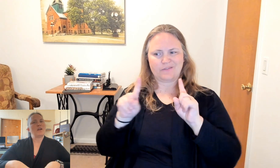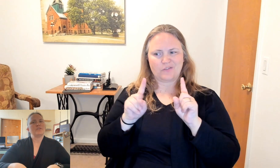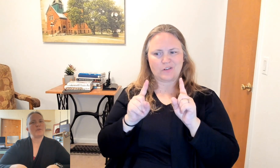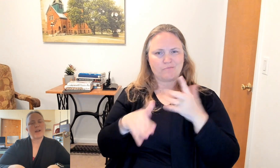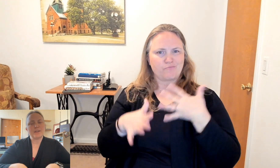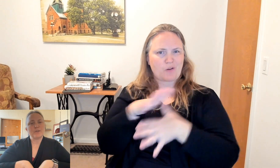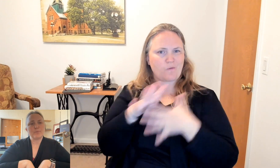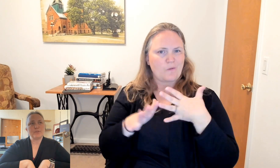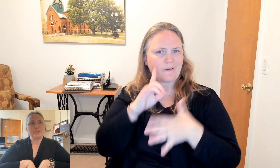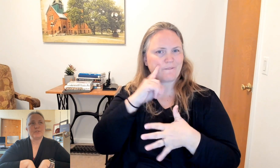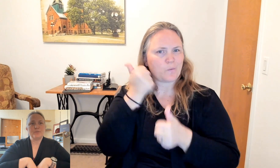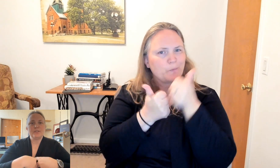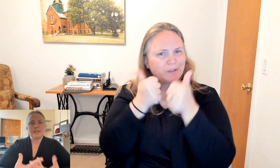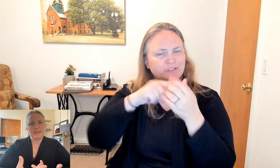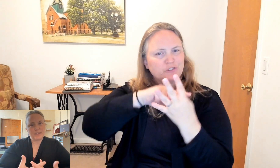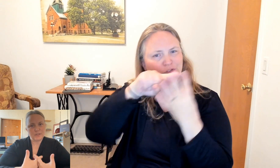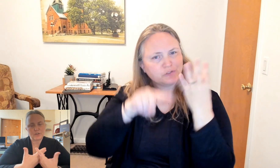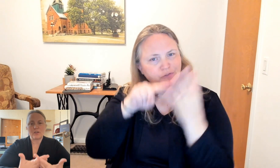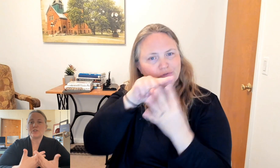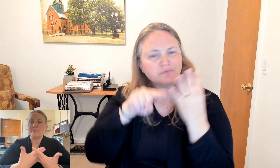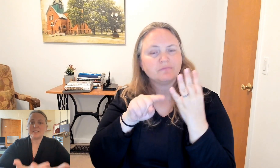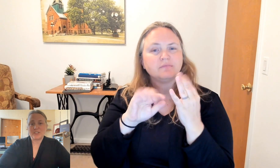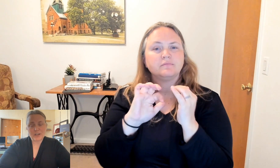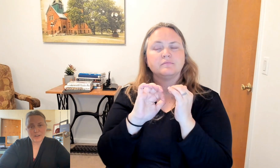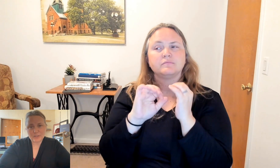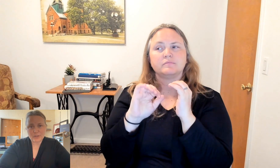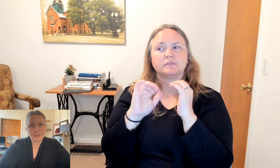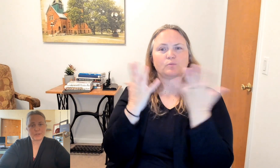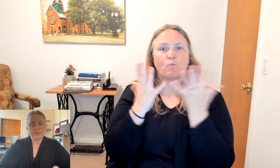then also how you're producing your scholarship and sharing your scholarship